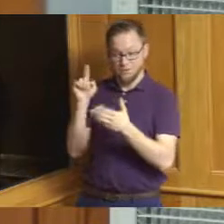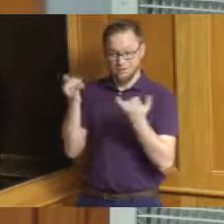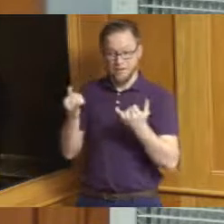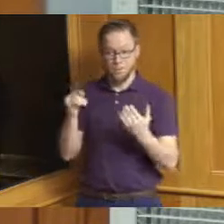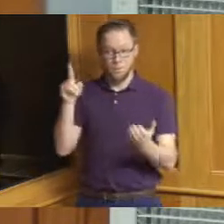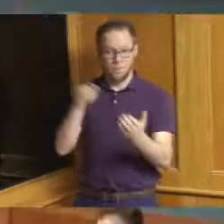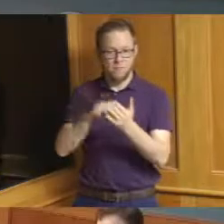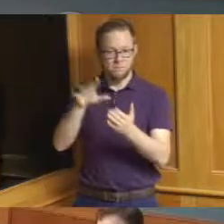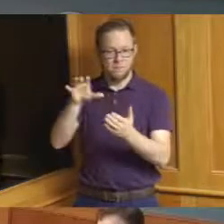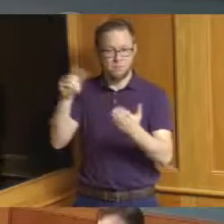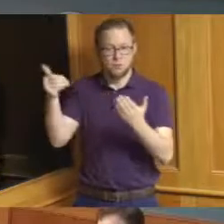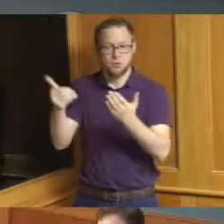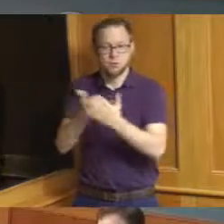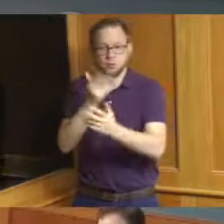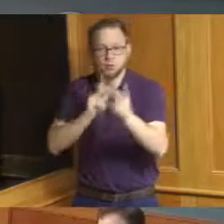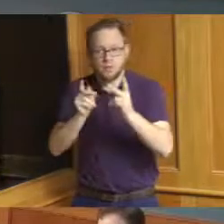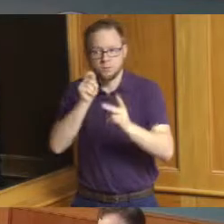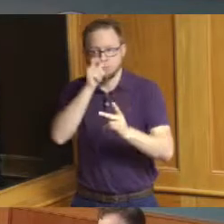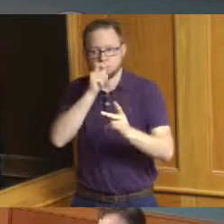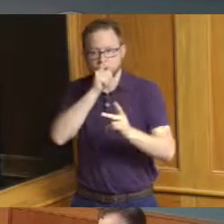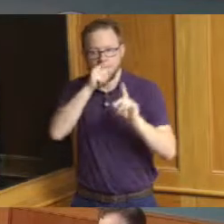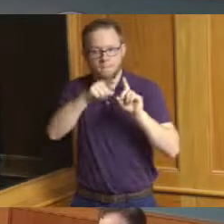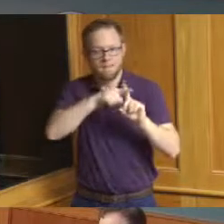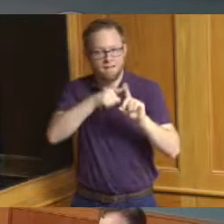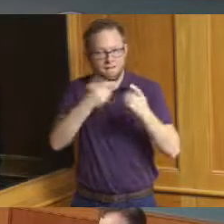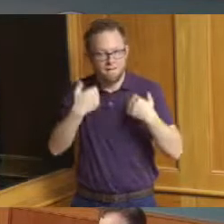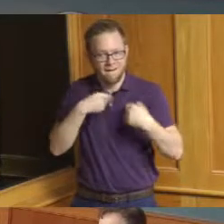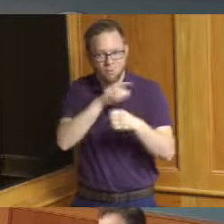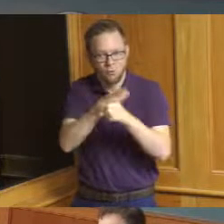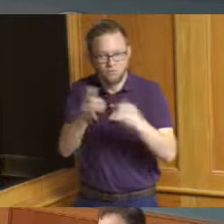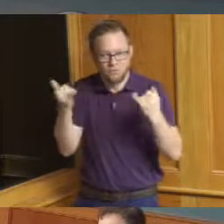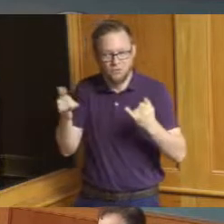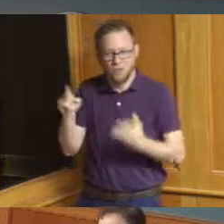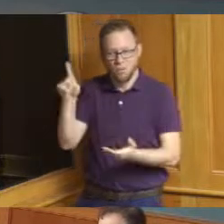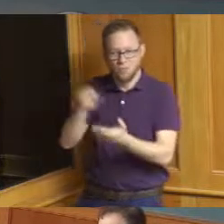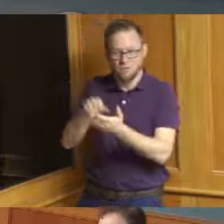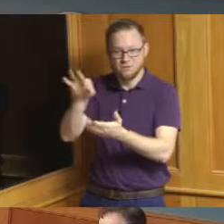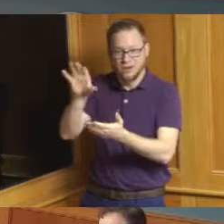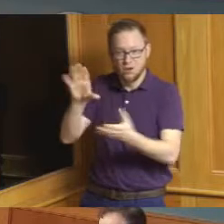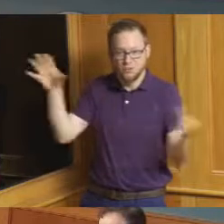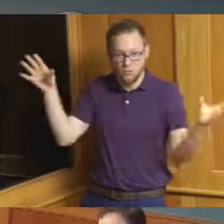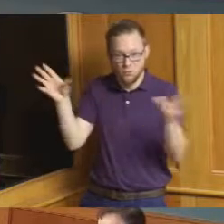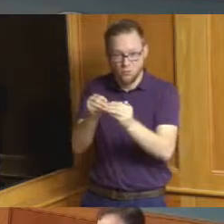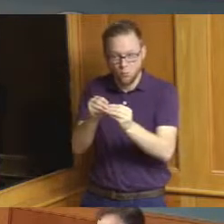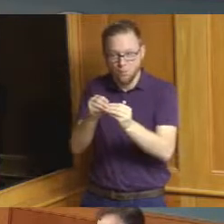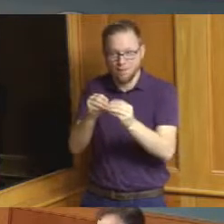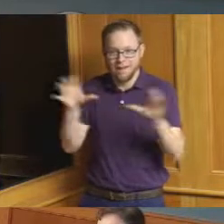cases of Covid so we're up to 9100 active cases of Covid-19 within our community so it is certainly